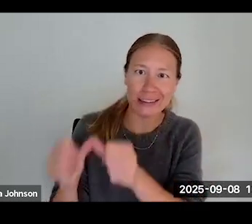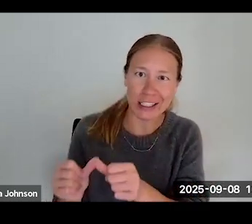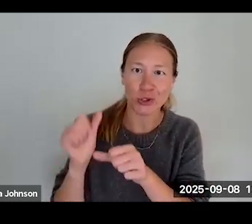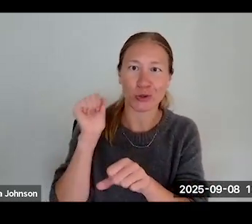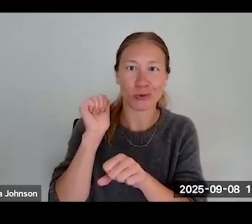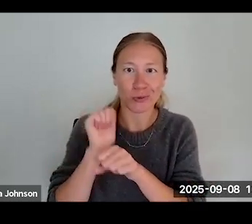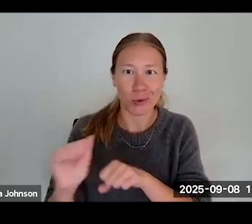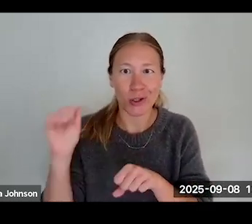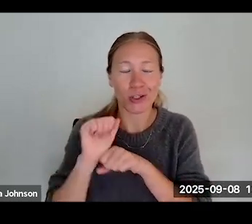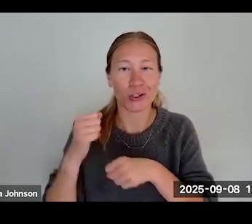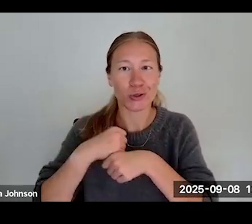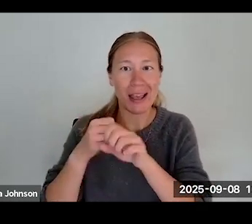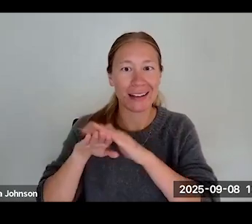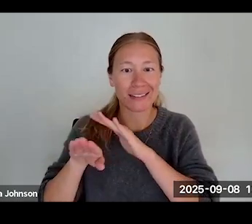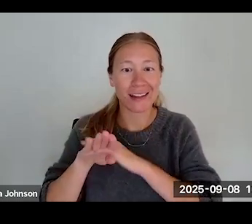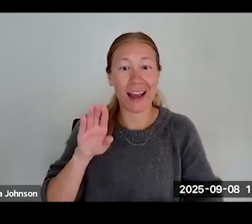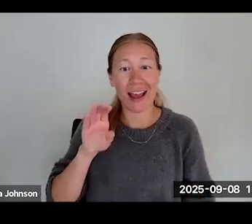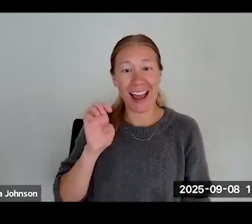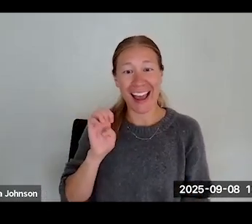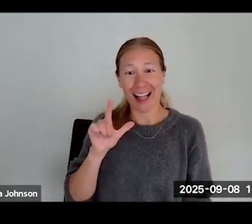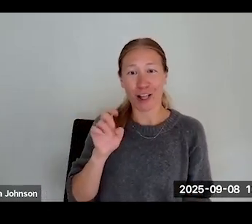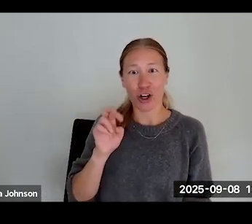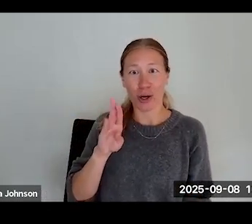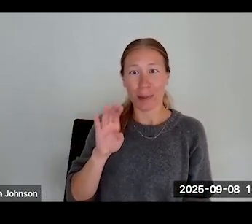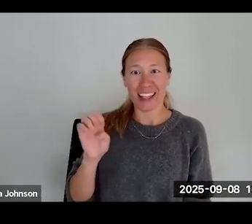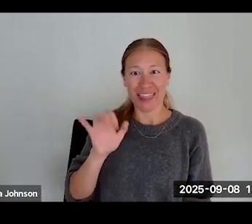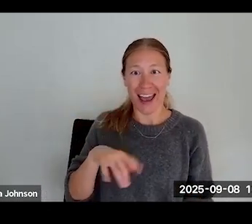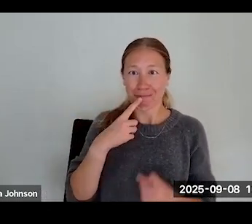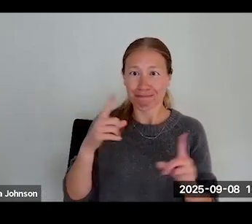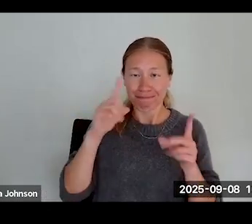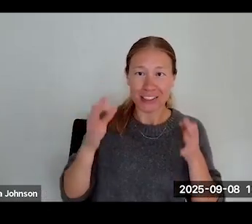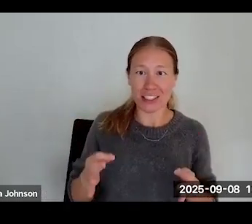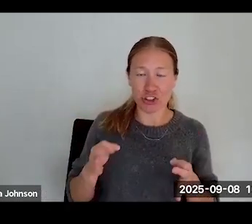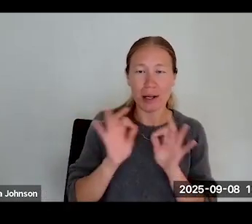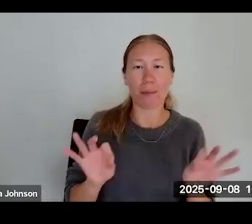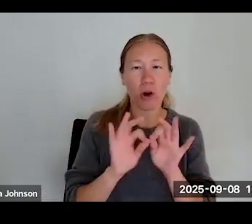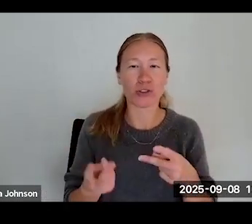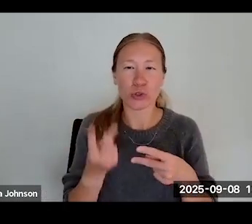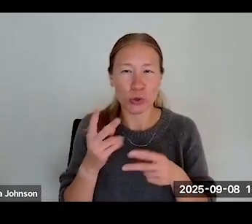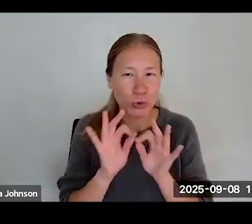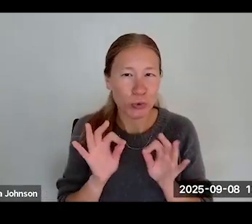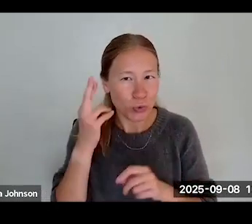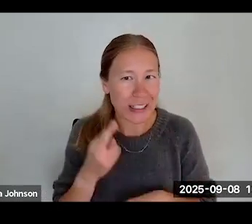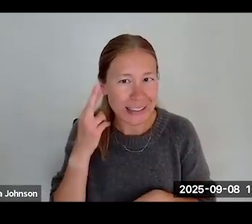The Ellerbee ruling is important though for two reasons. Again, it reminds us that prior to the Title II regulation update